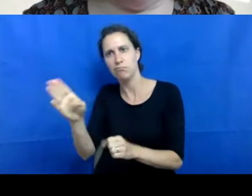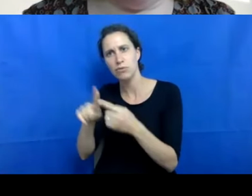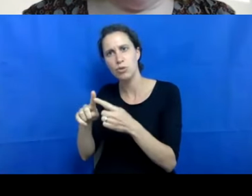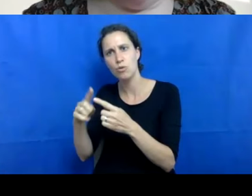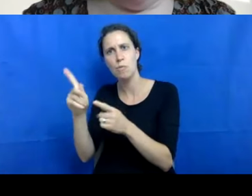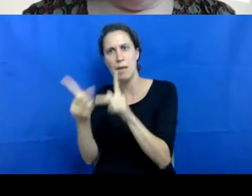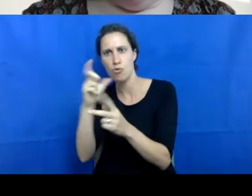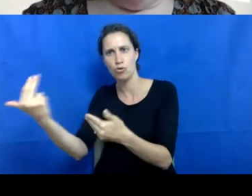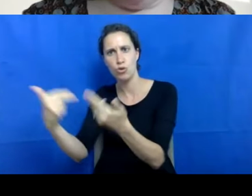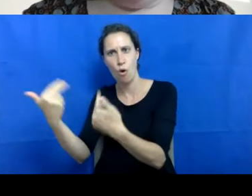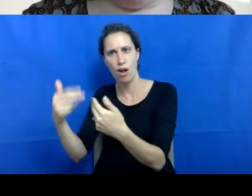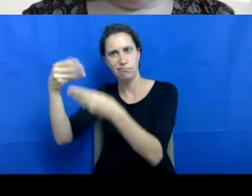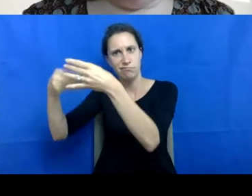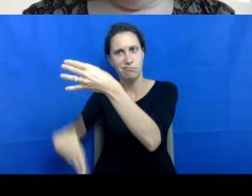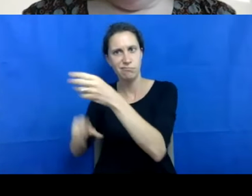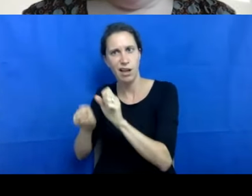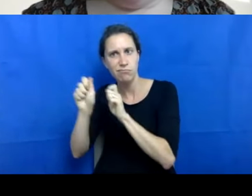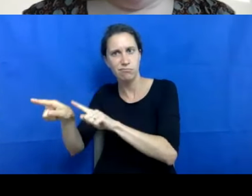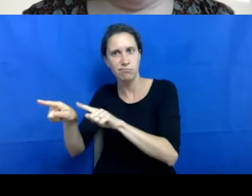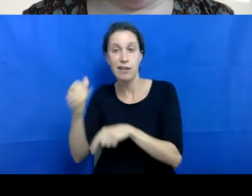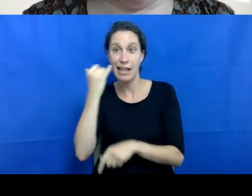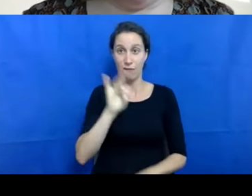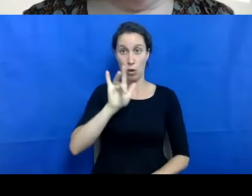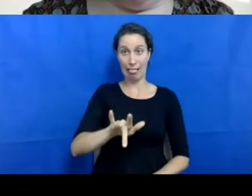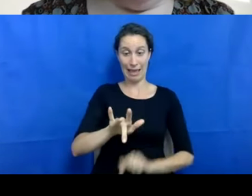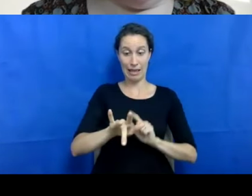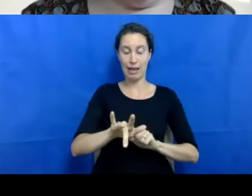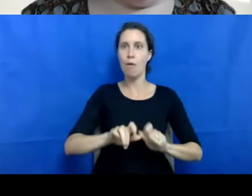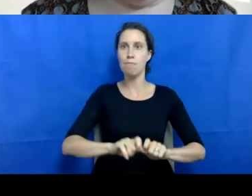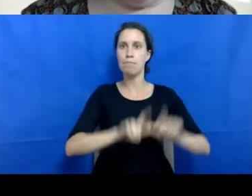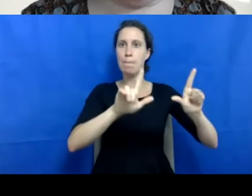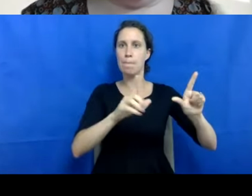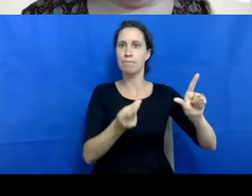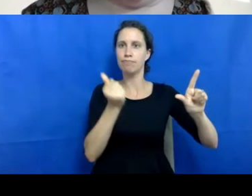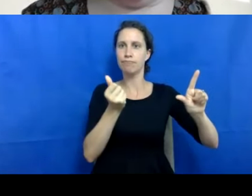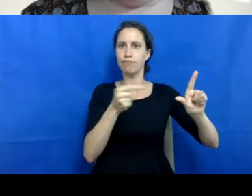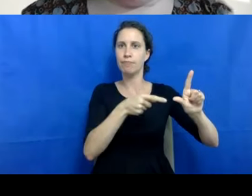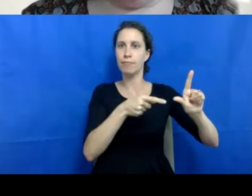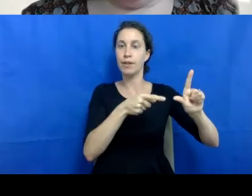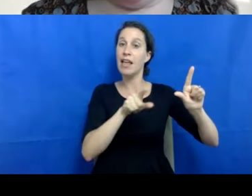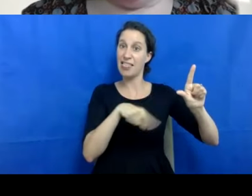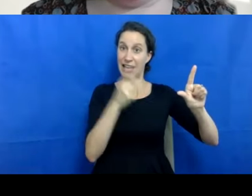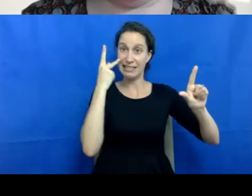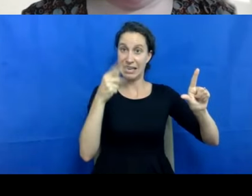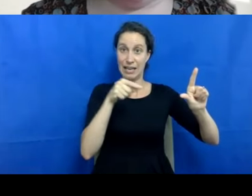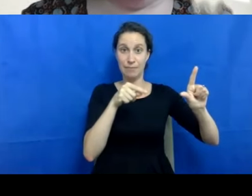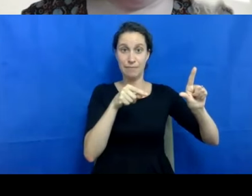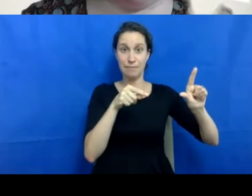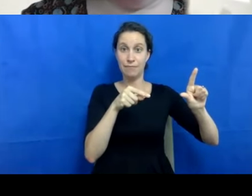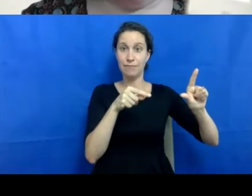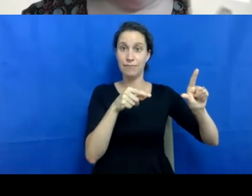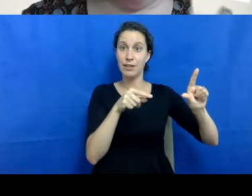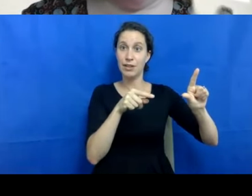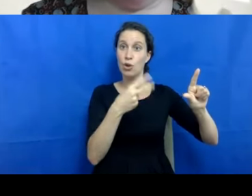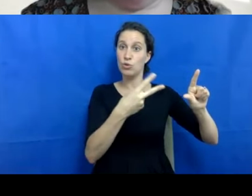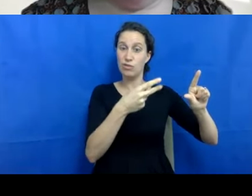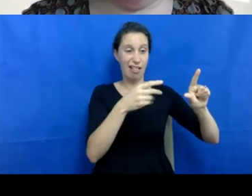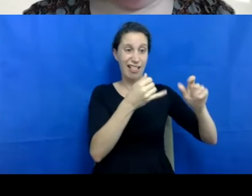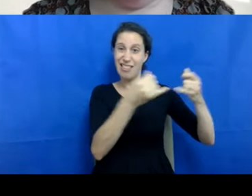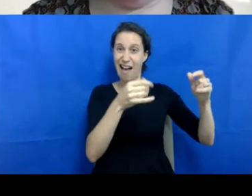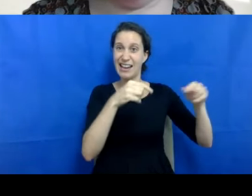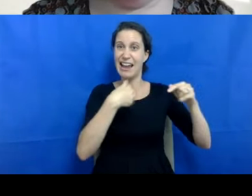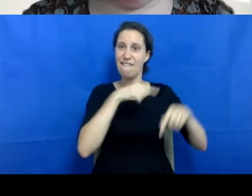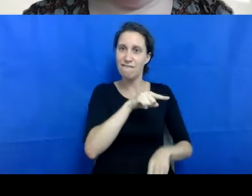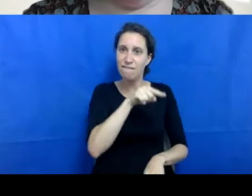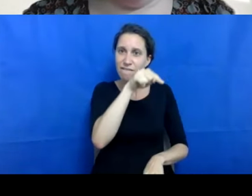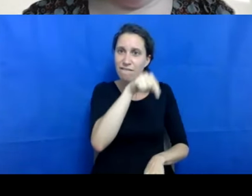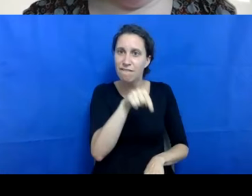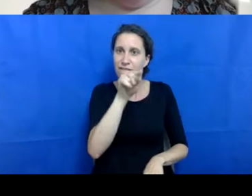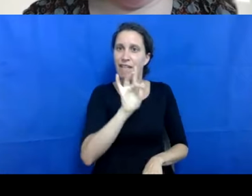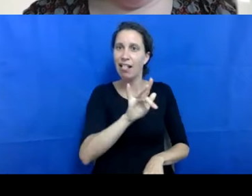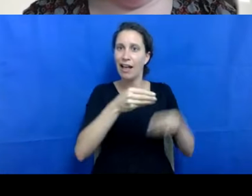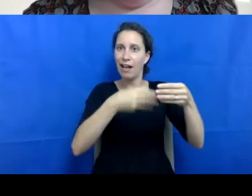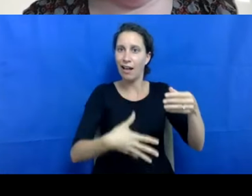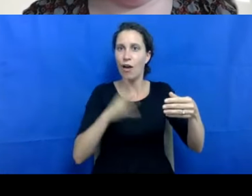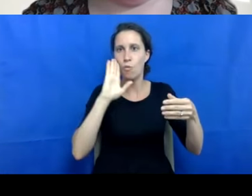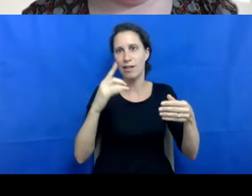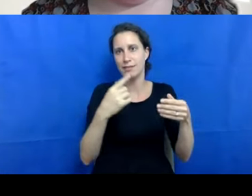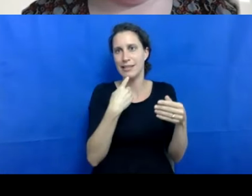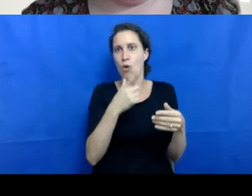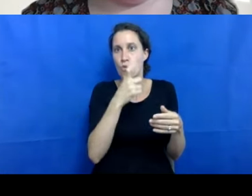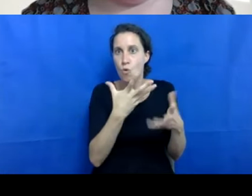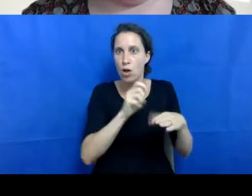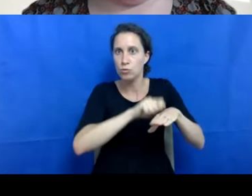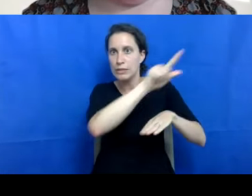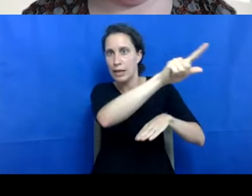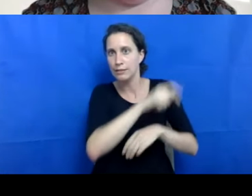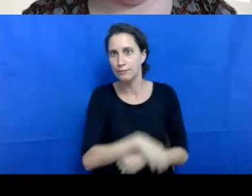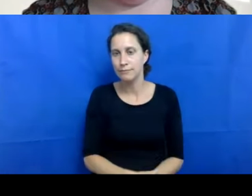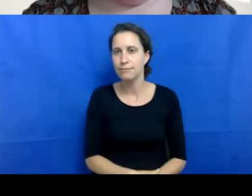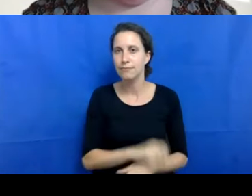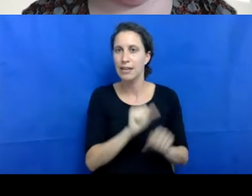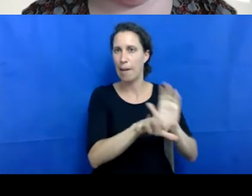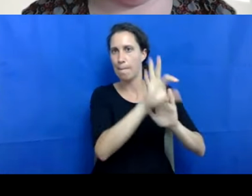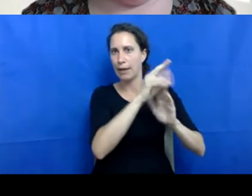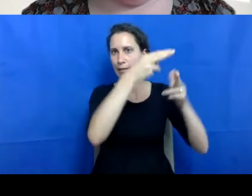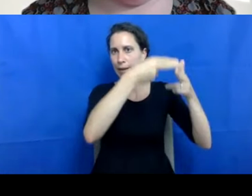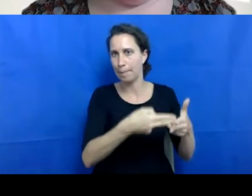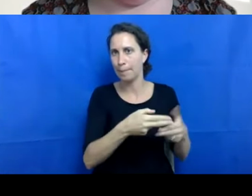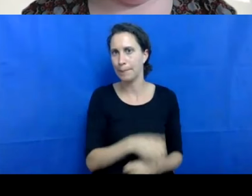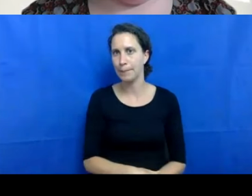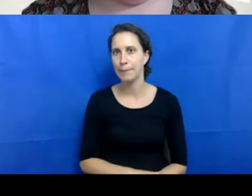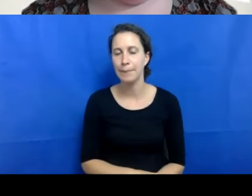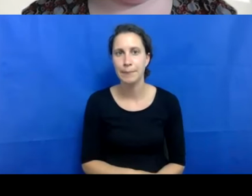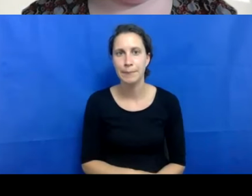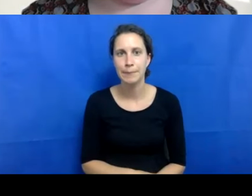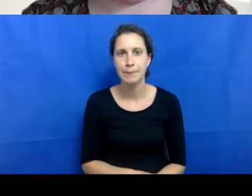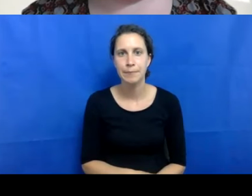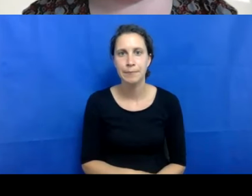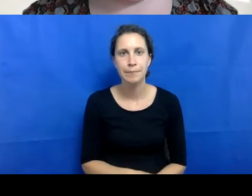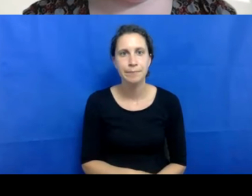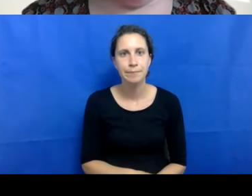You can decide who to send your chat to by selecting the dropdown arrow in the "to" line in the chat box.